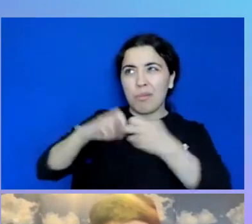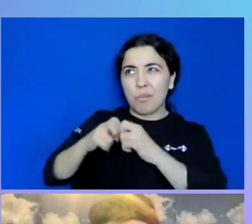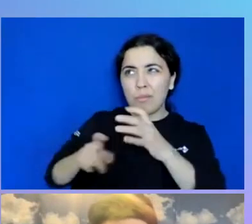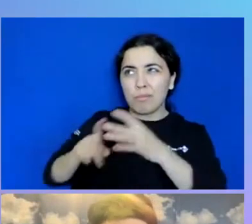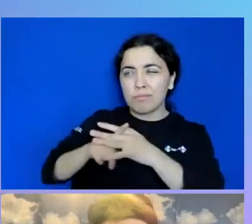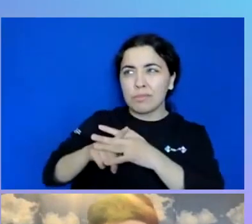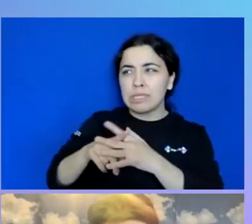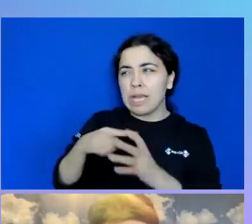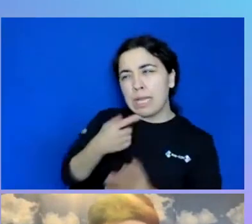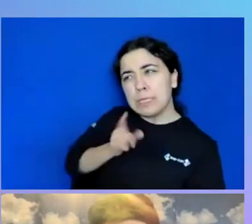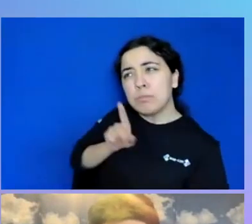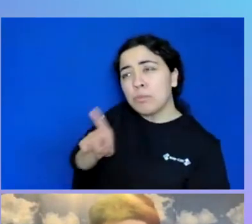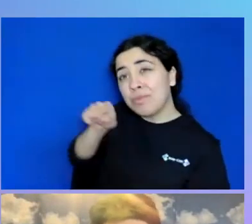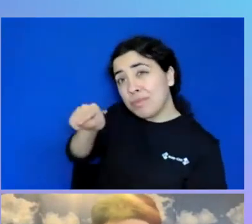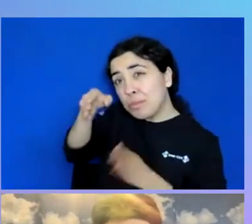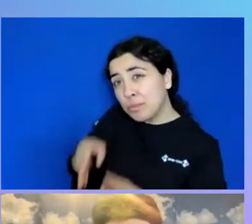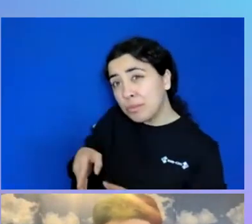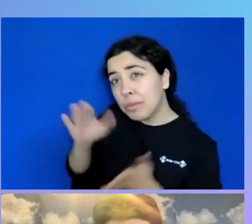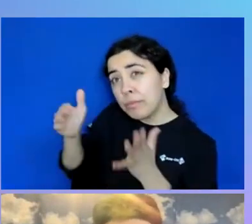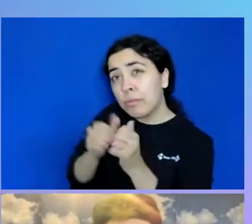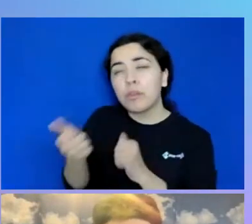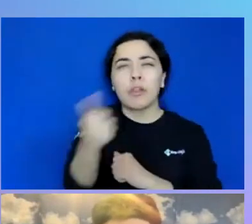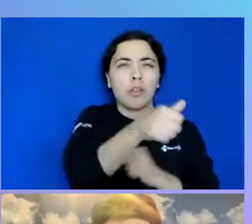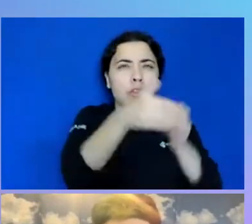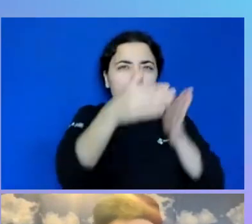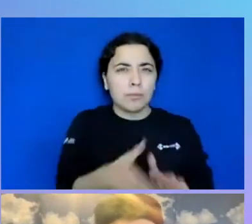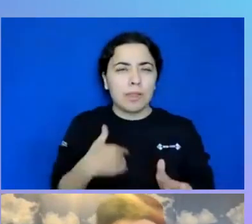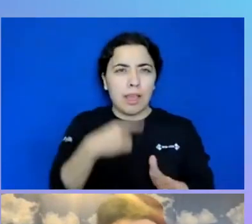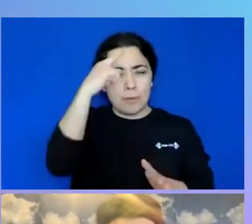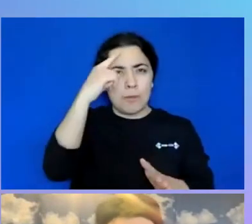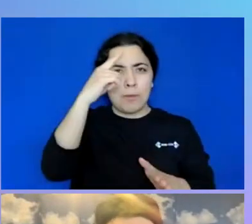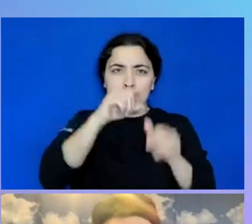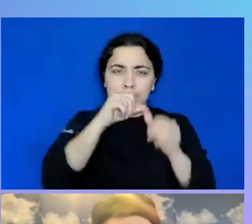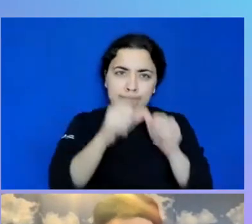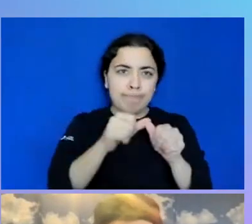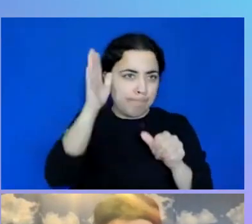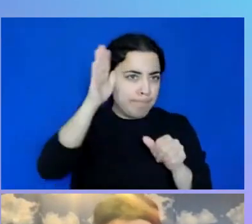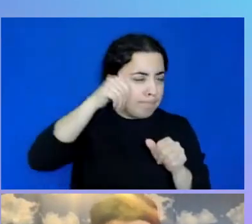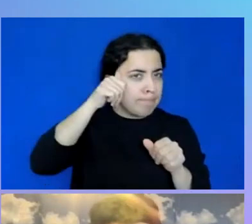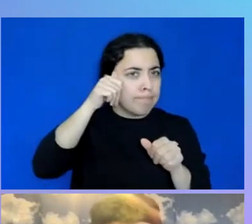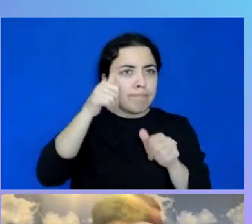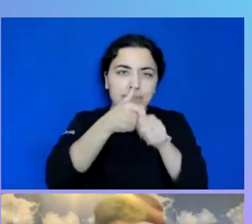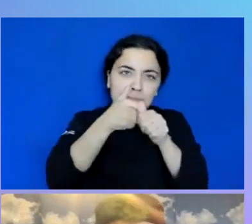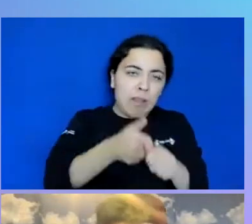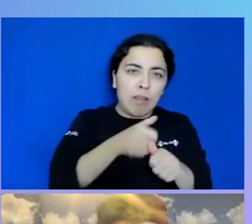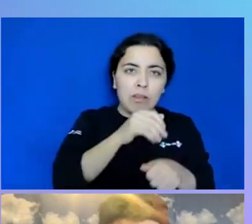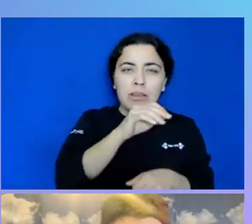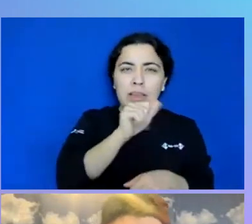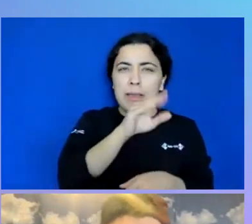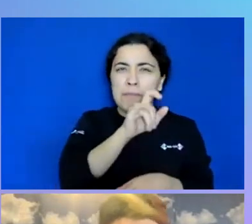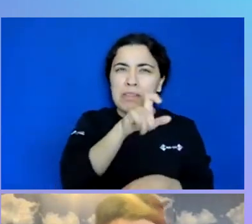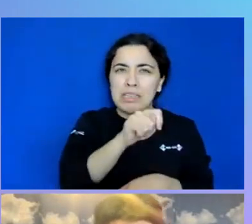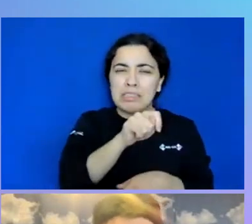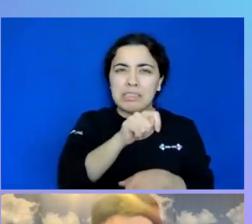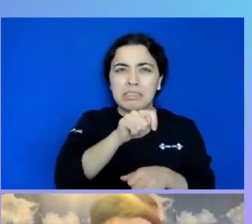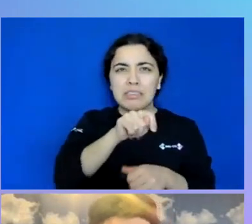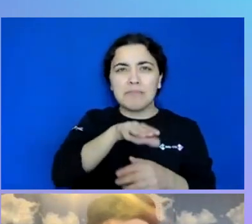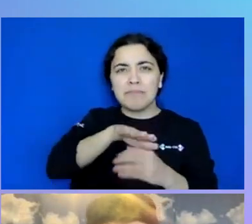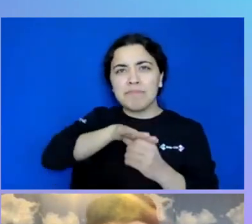vocabulary. And then I want to talk about organizations and